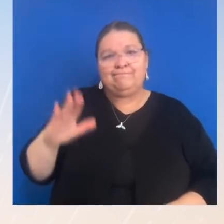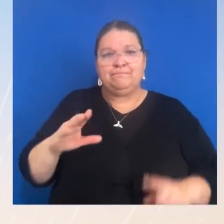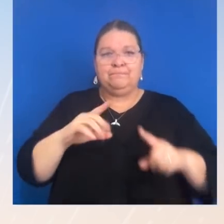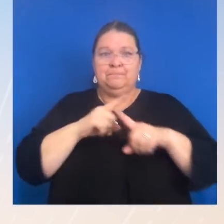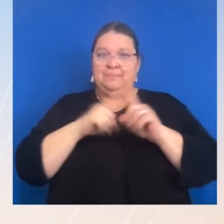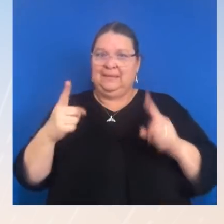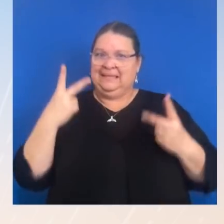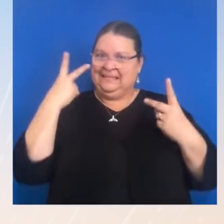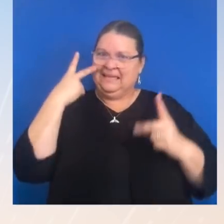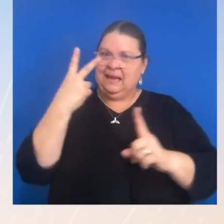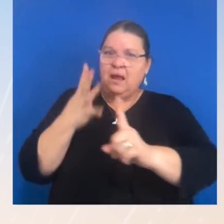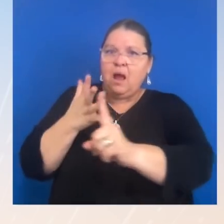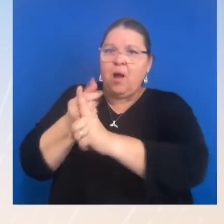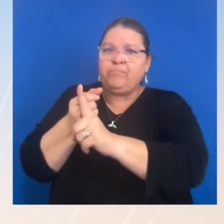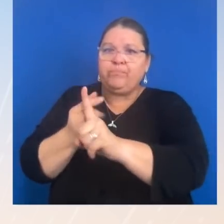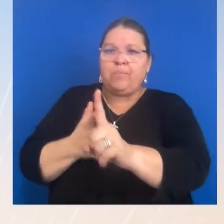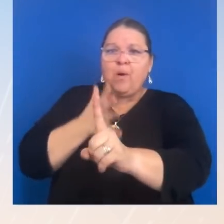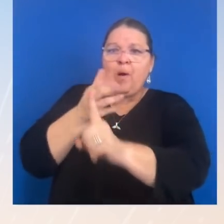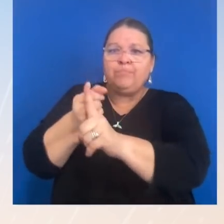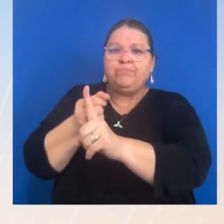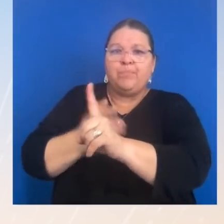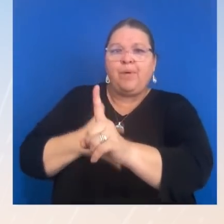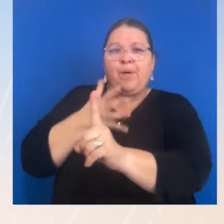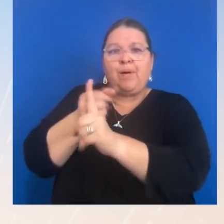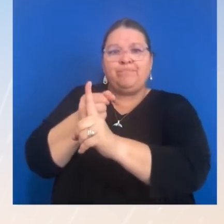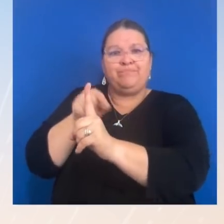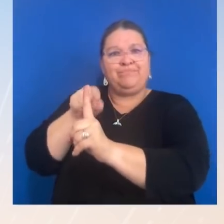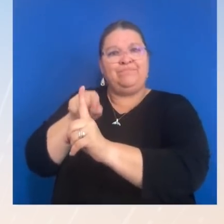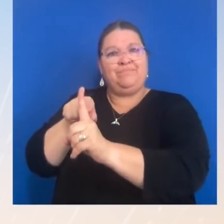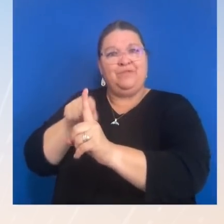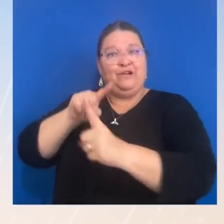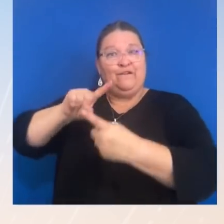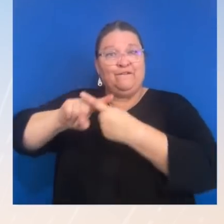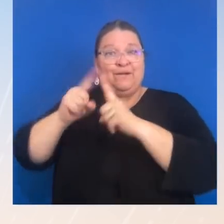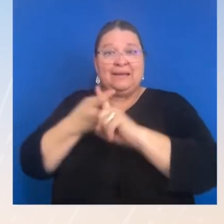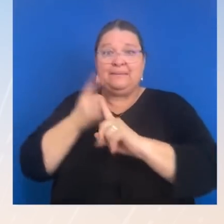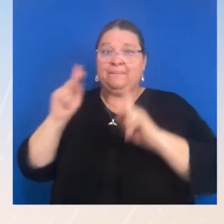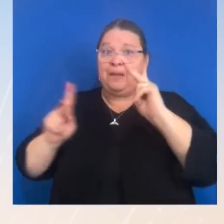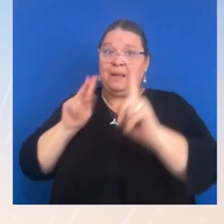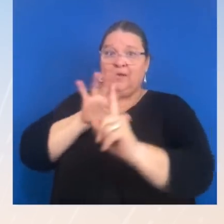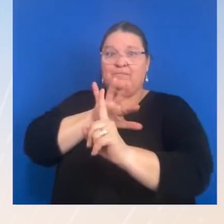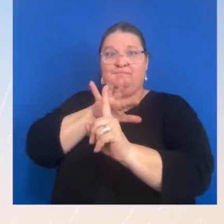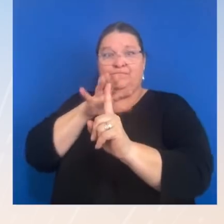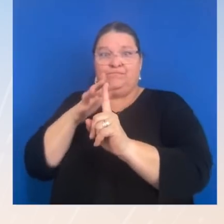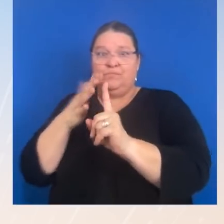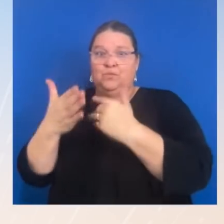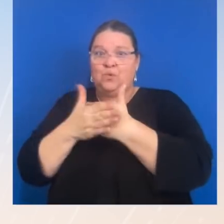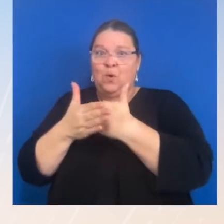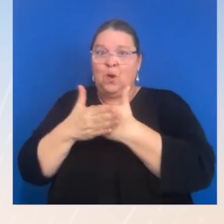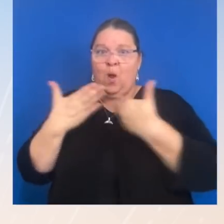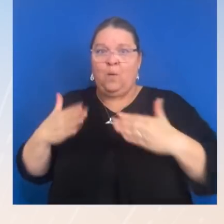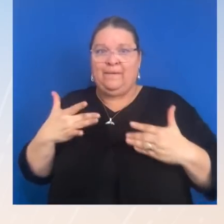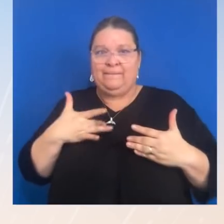and, frankly, from the courageous outcry from thousands of people in Russia, that has been clear. When it will change his calculus, I can't give a prediction of that.